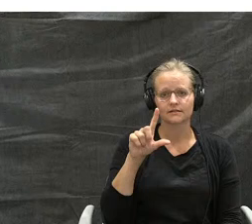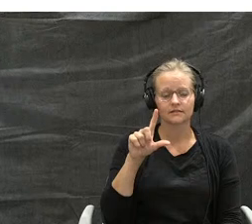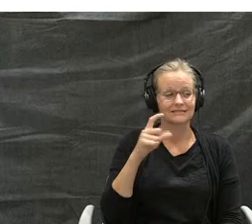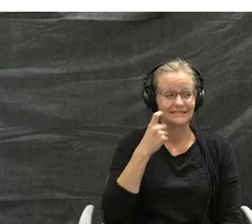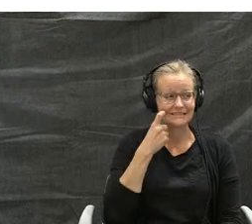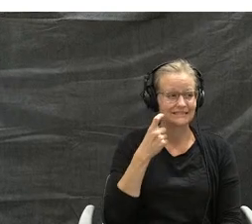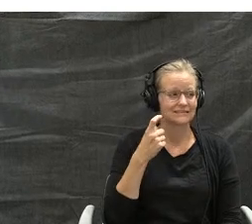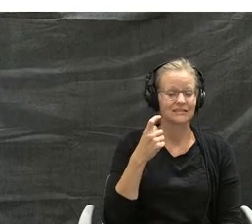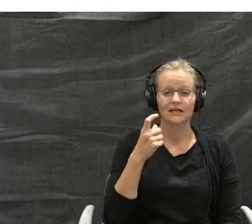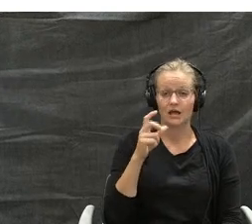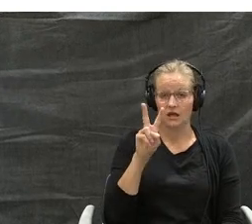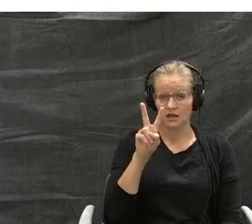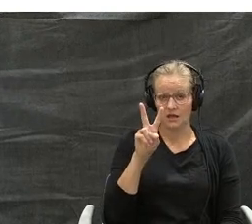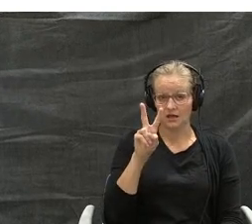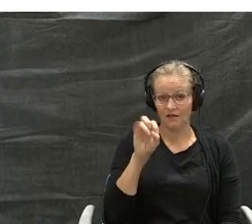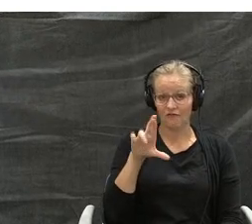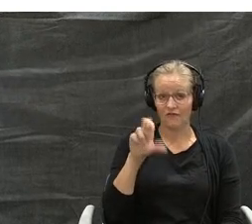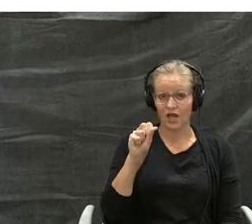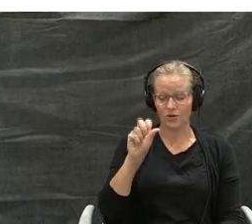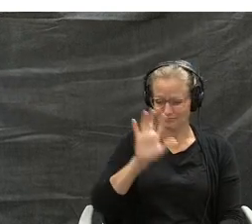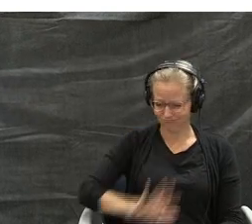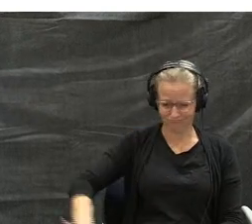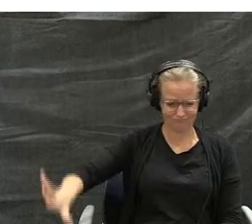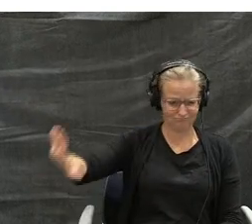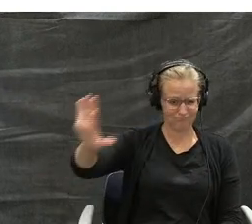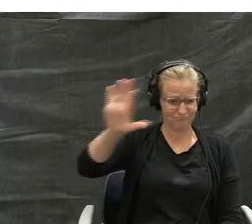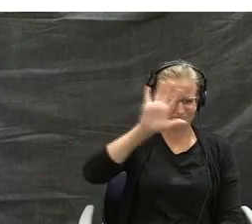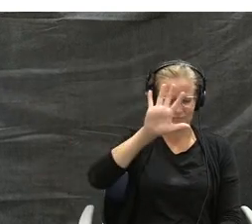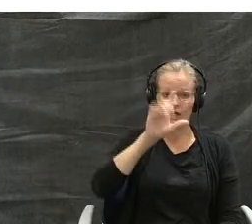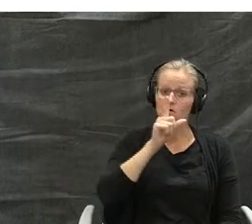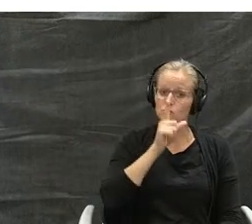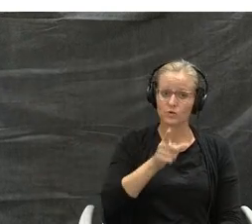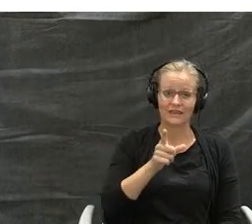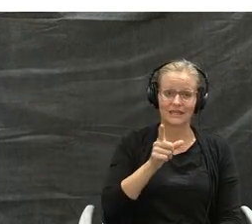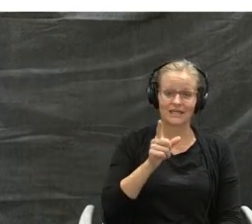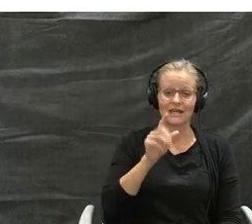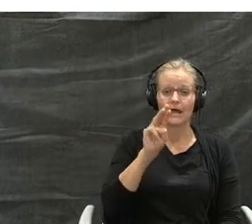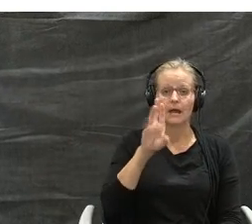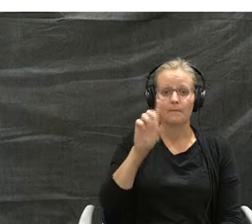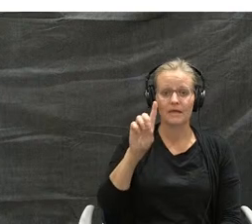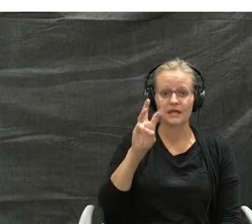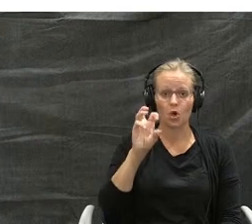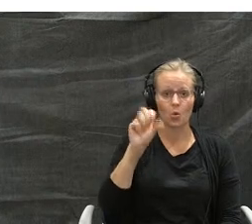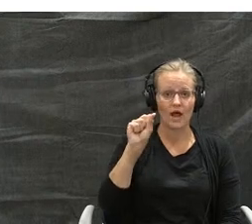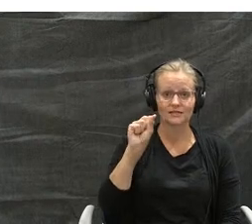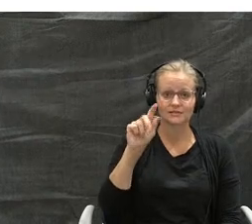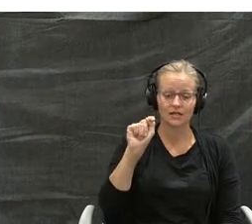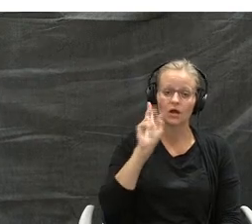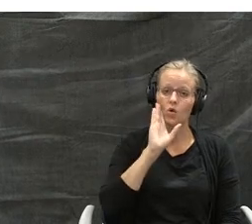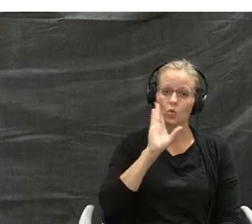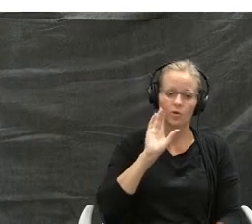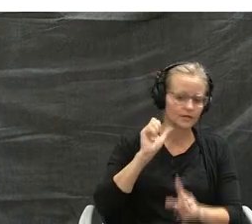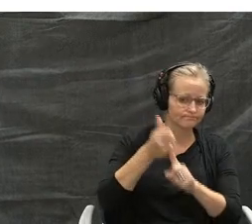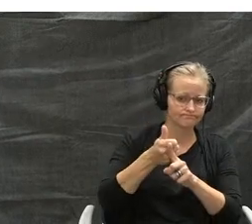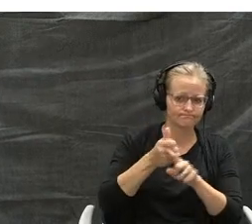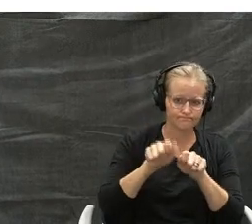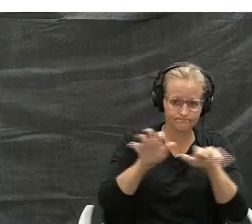threaten the Midwestern states ability to contain it spread similar to the situation recently seen in the southern